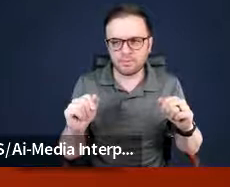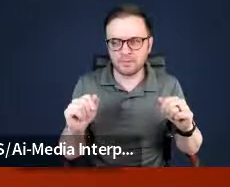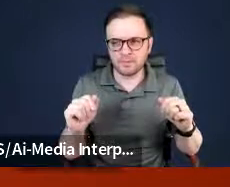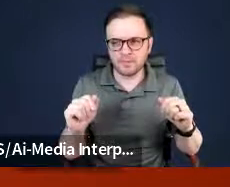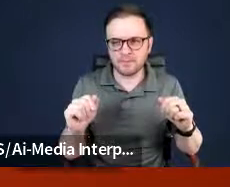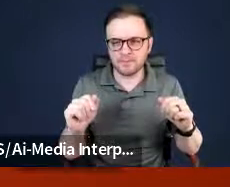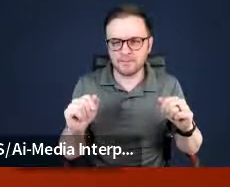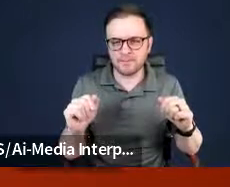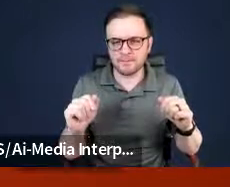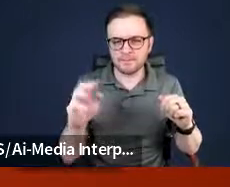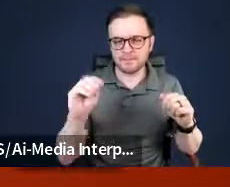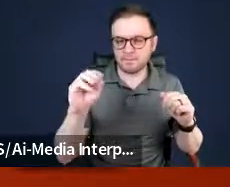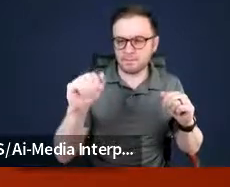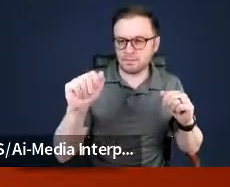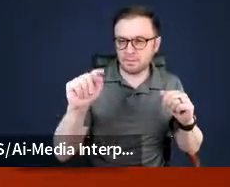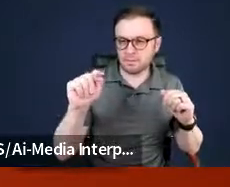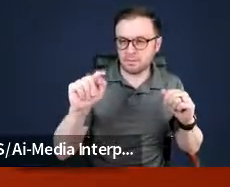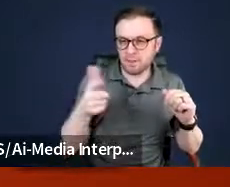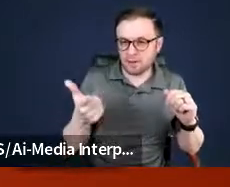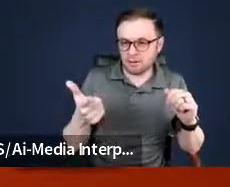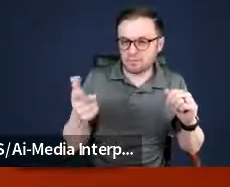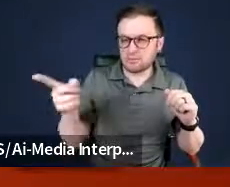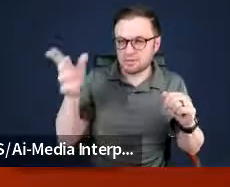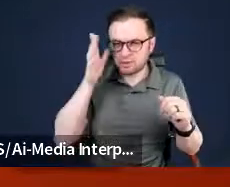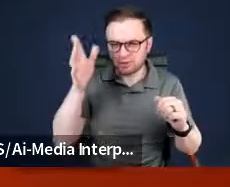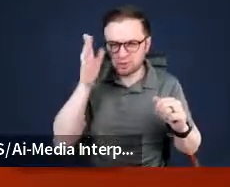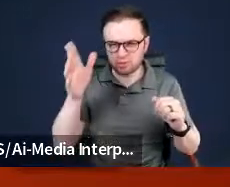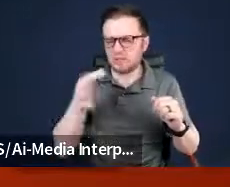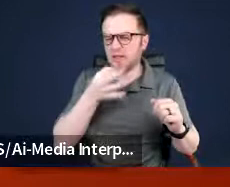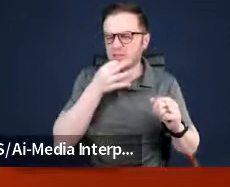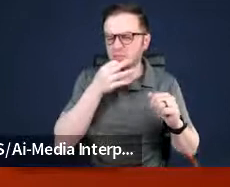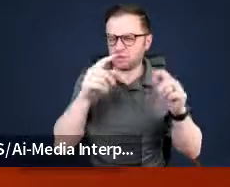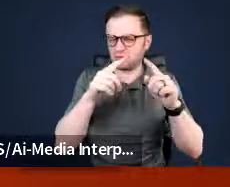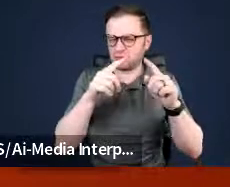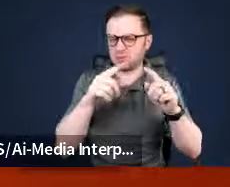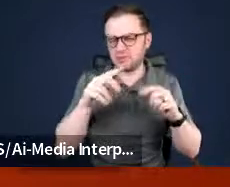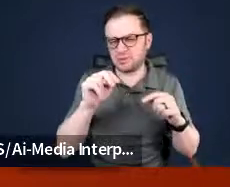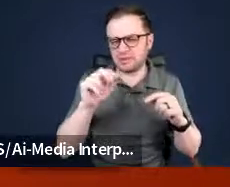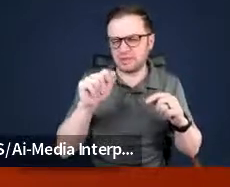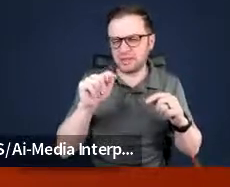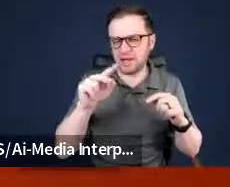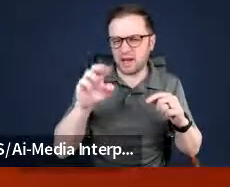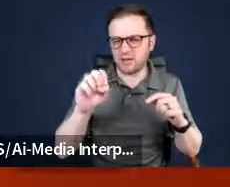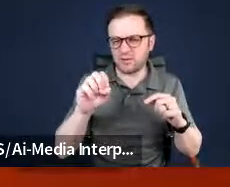and also we will have Matt who is an expert screen reader user